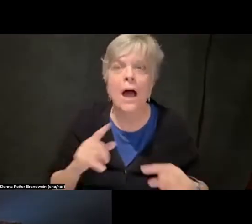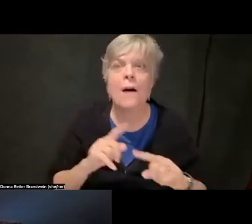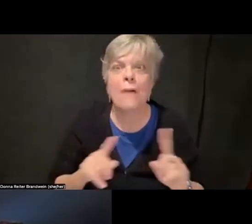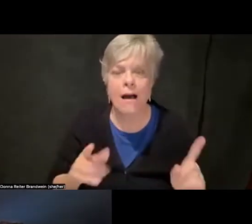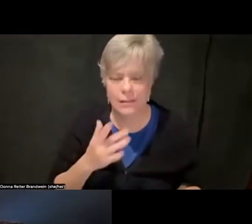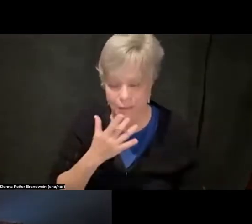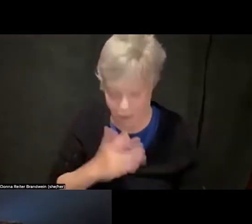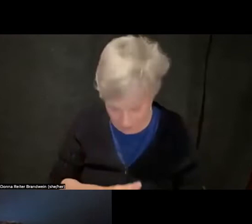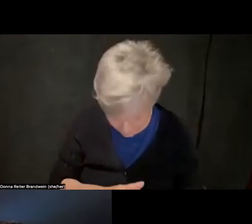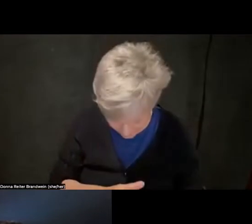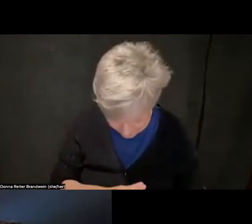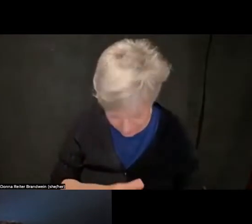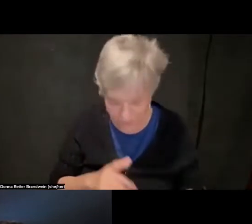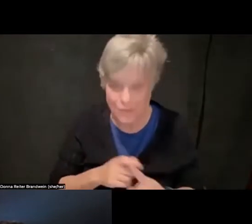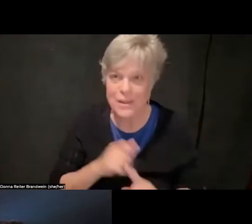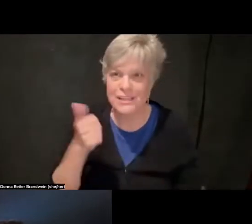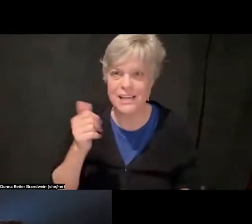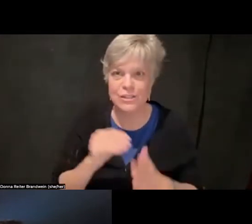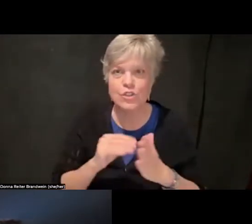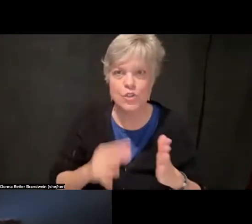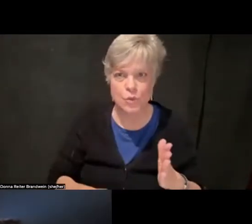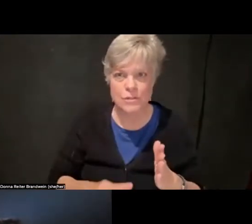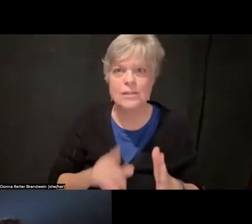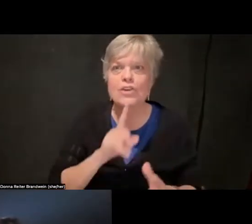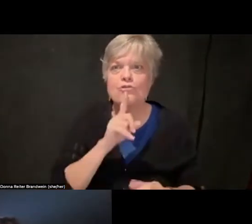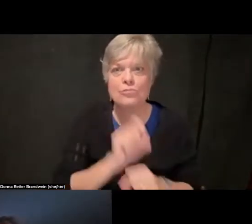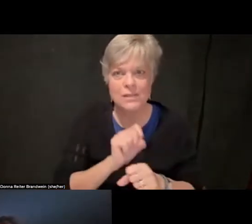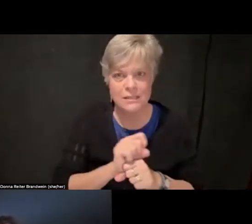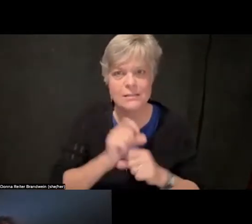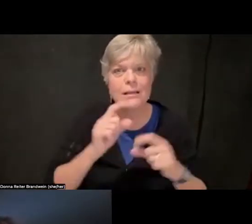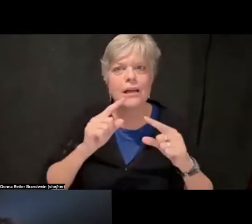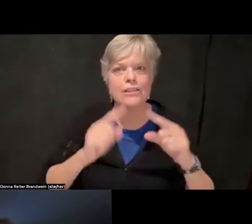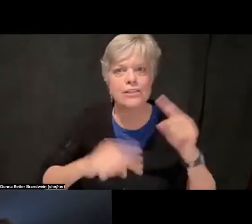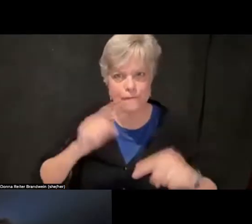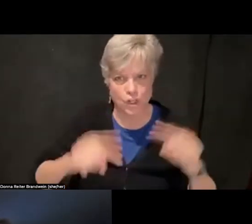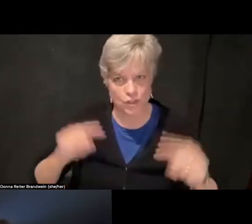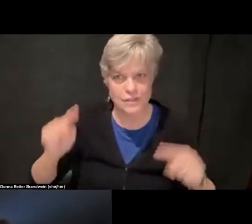it actually was very diverse regarding race, ethnicity,